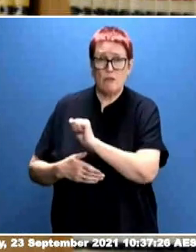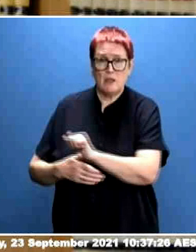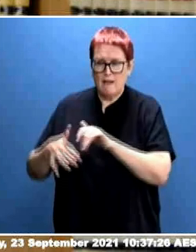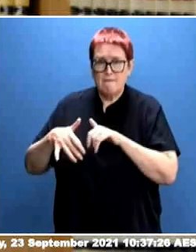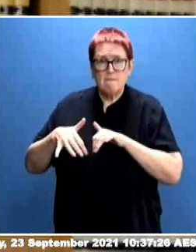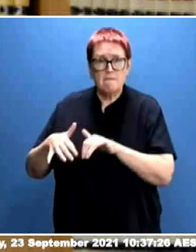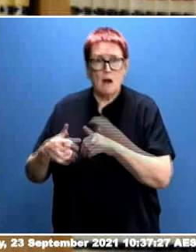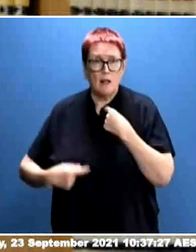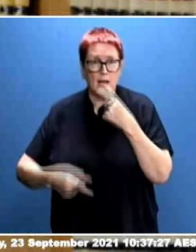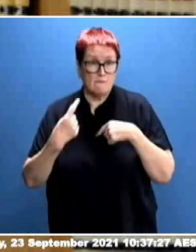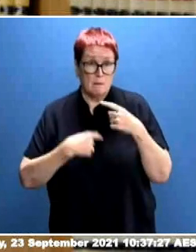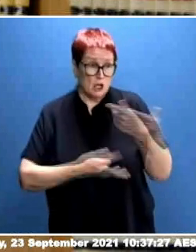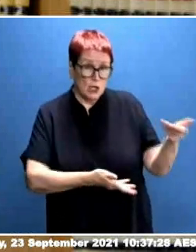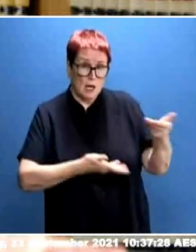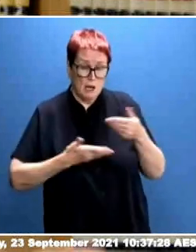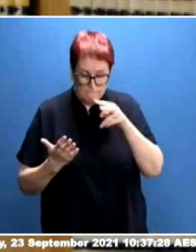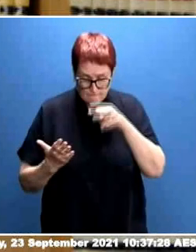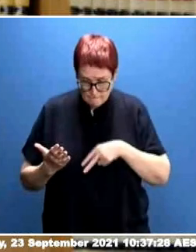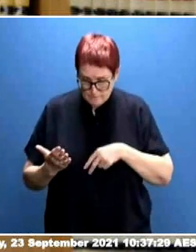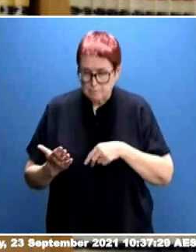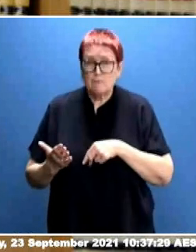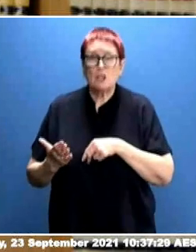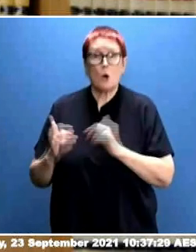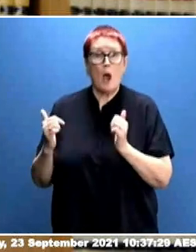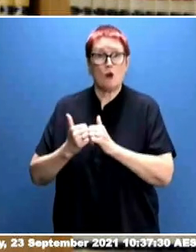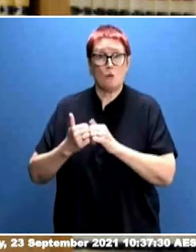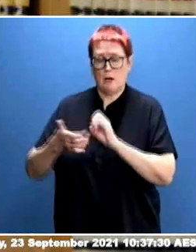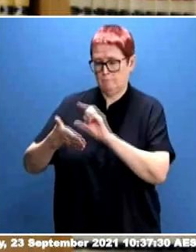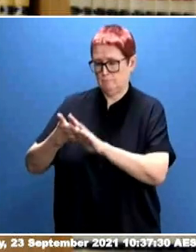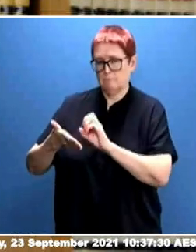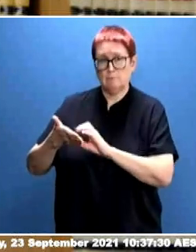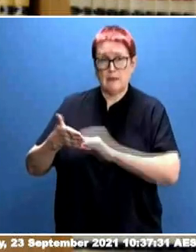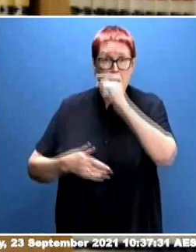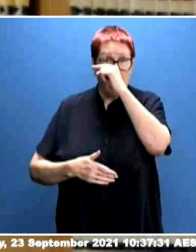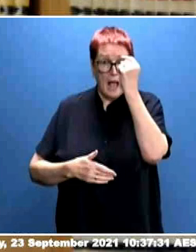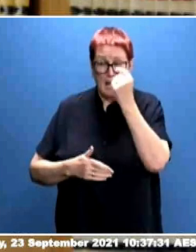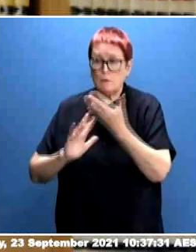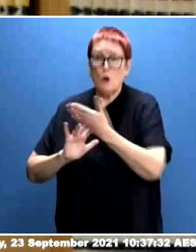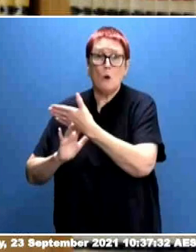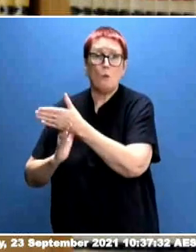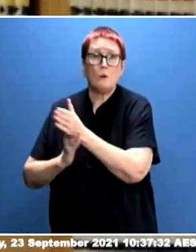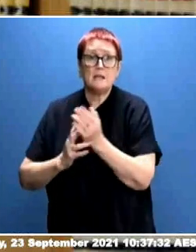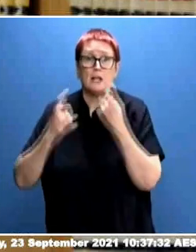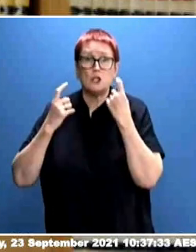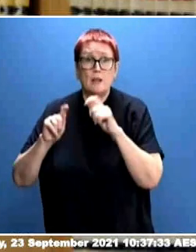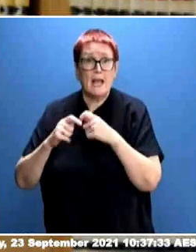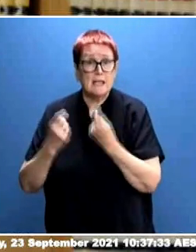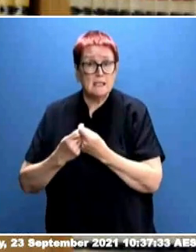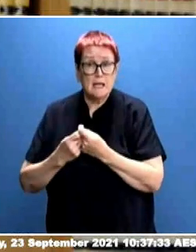and we send that to the care team that works around the child and asks them to provide some scoring around where the child might be at